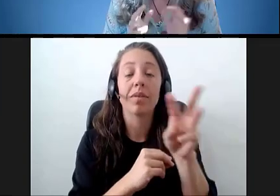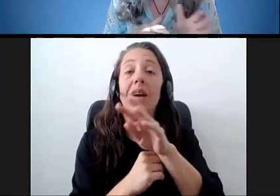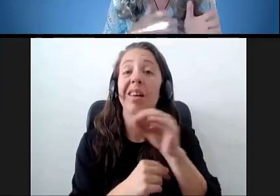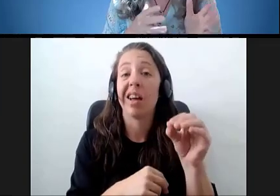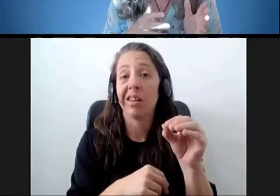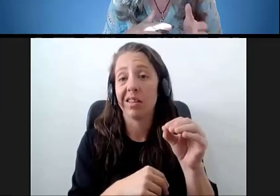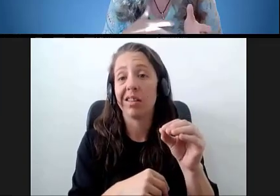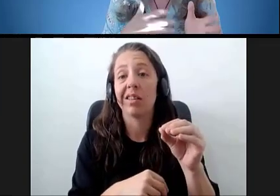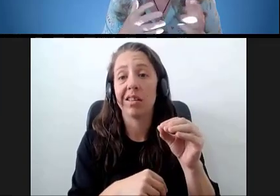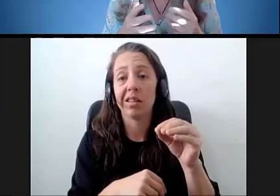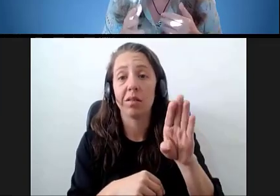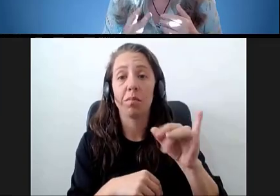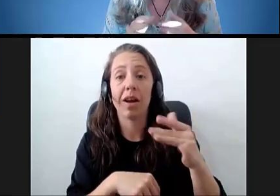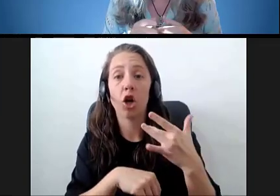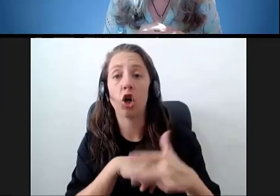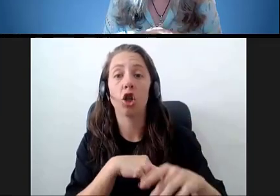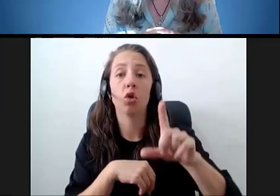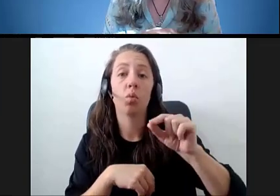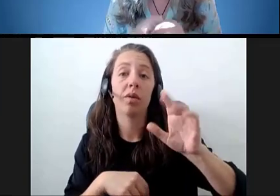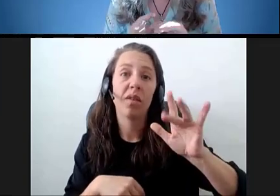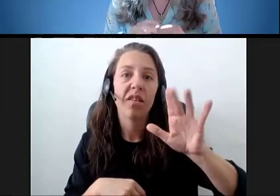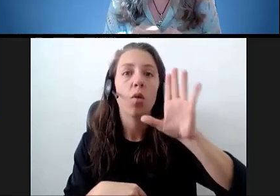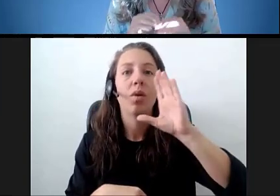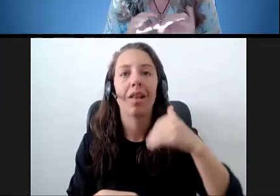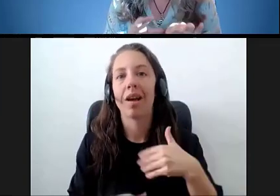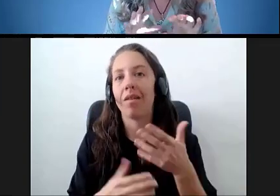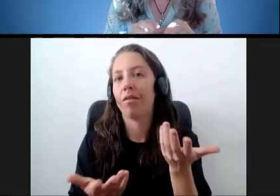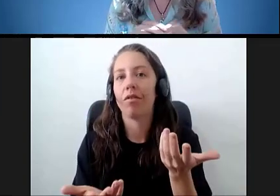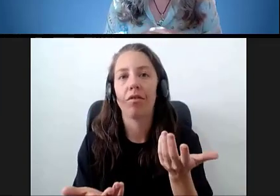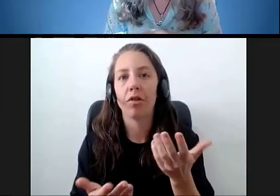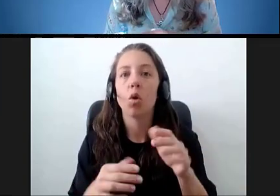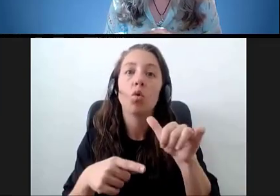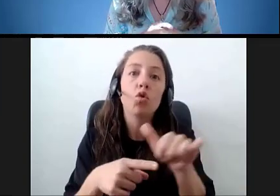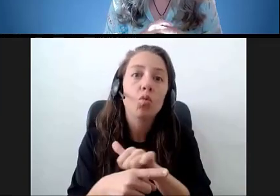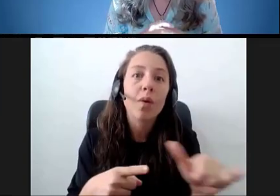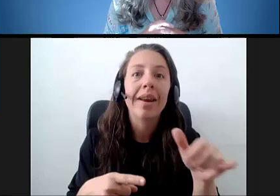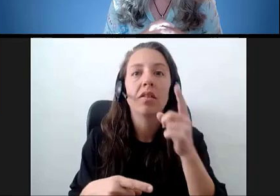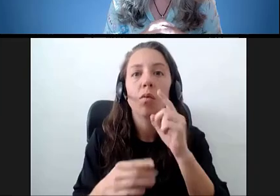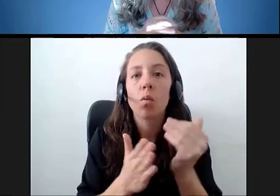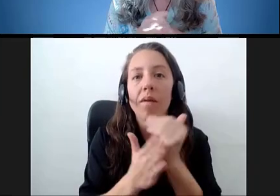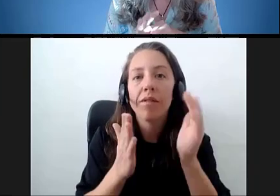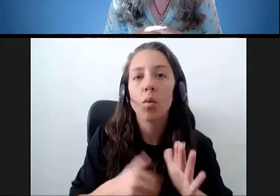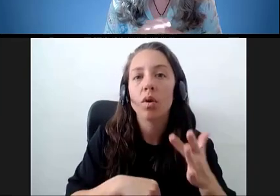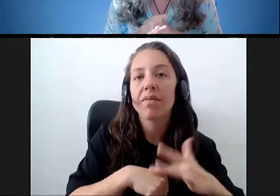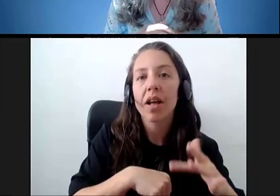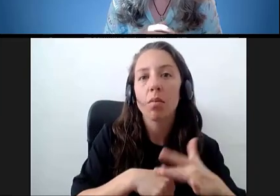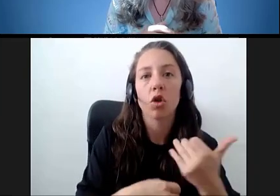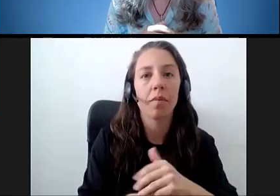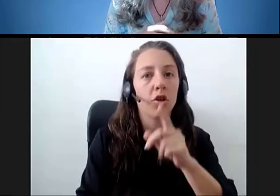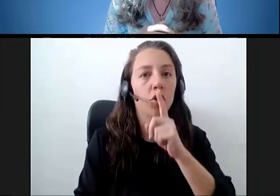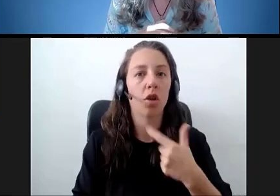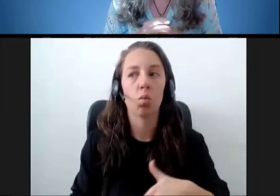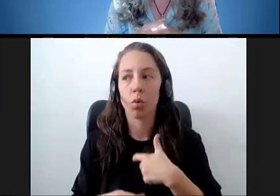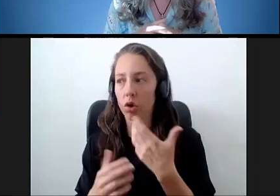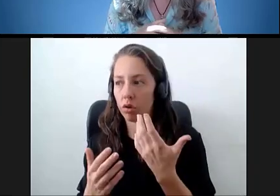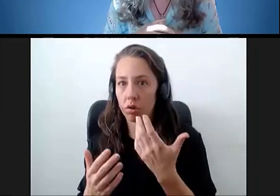we'll have things like training for reviewers to be sure that we're all on the same page as we implement the simplified review process changes